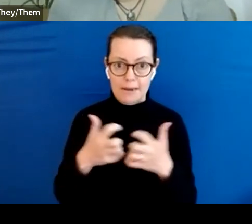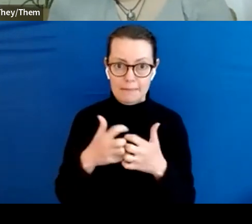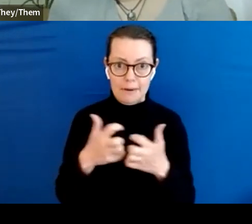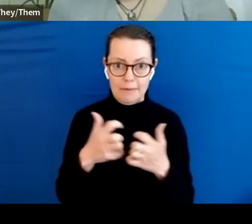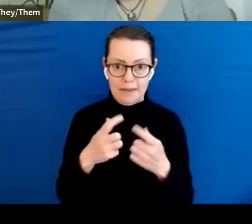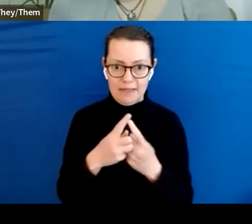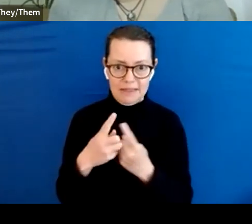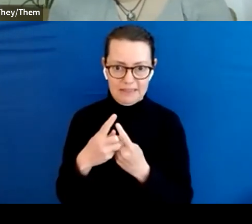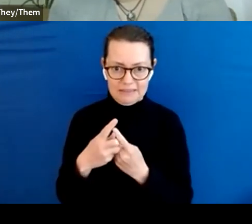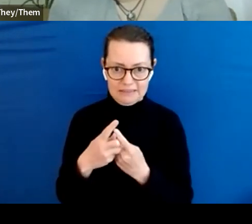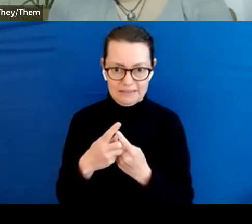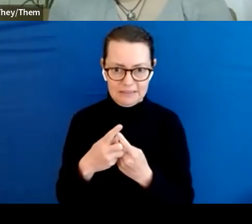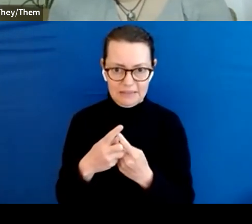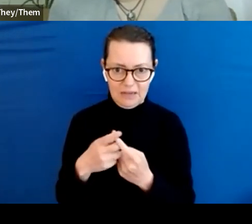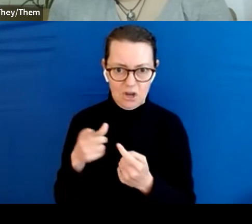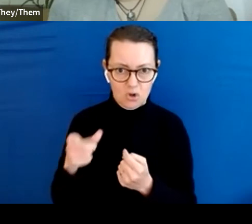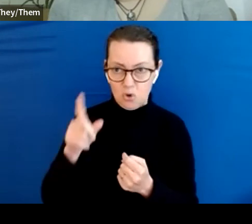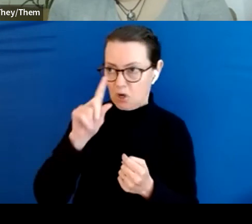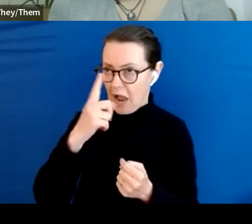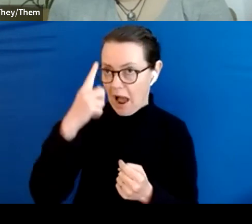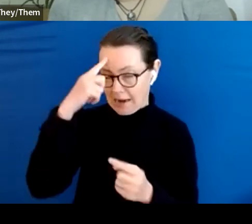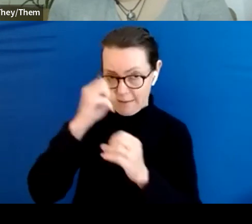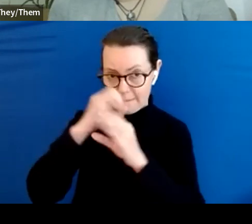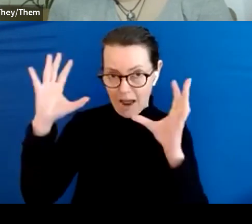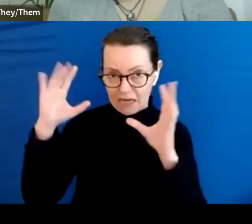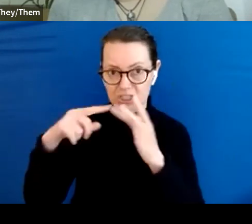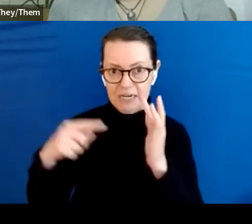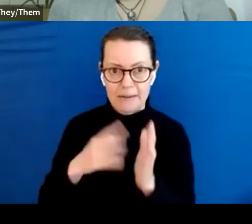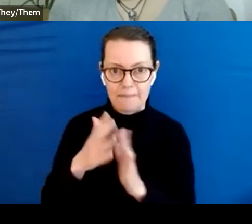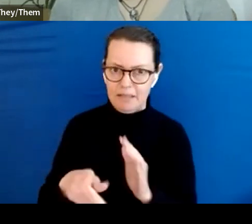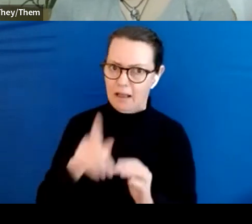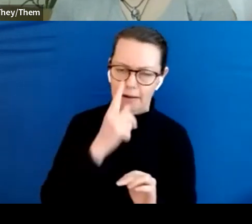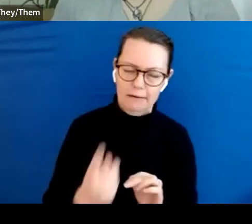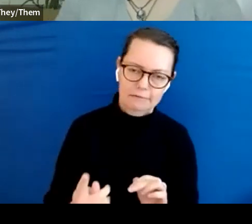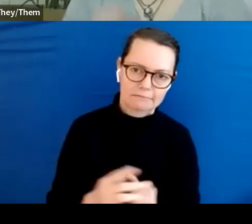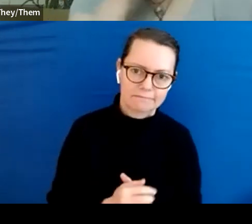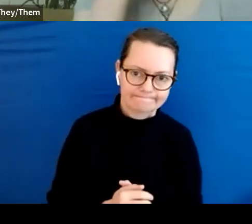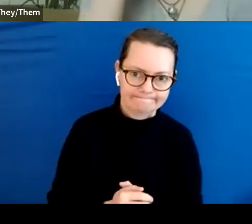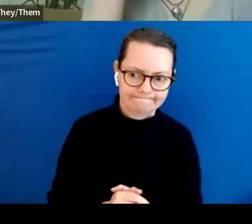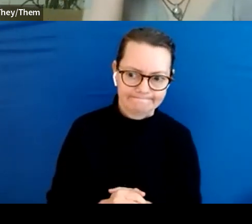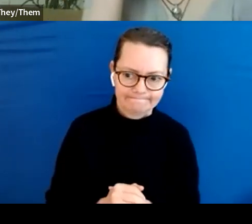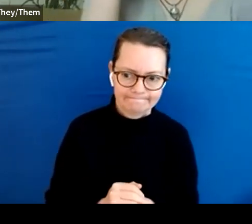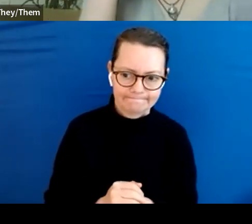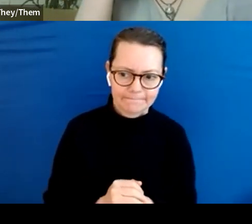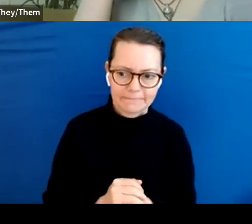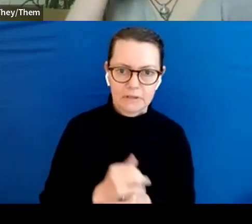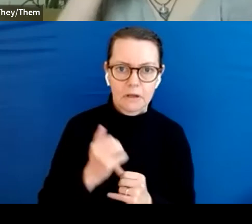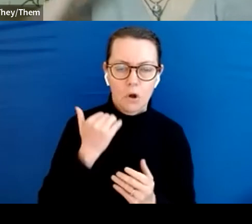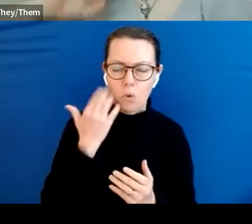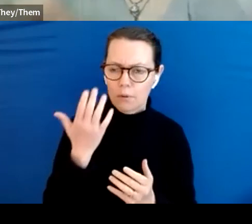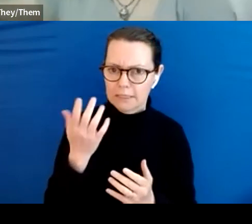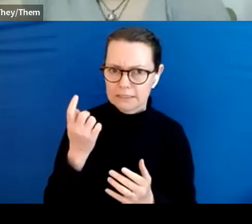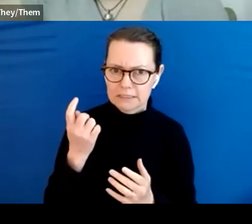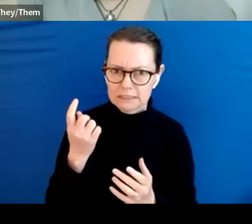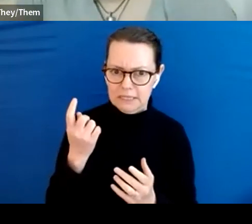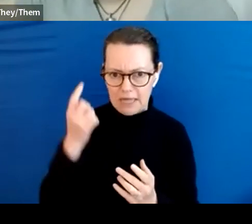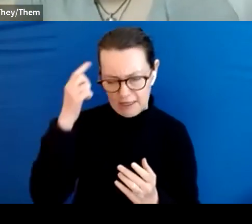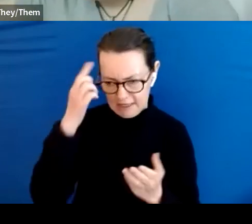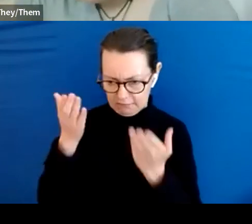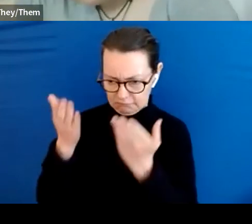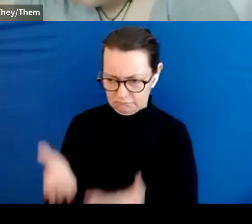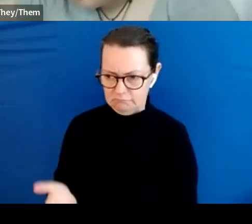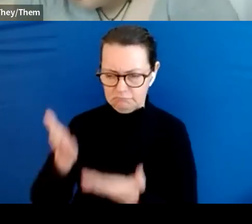And, you know, just because you might not be able to imagine how they can do it doesn't mean they can't do it. So you know always centering your child.